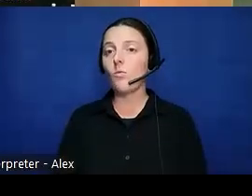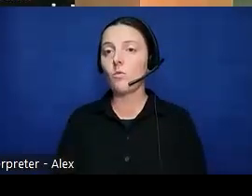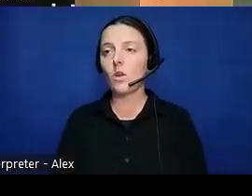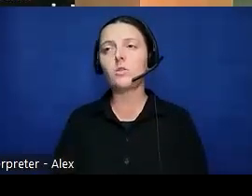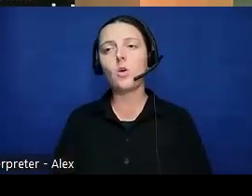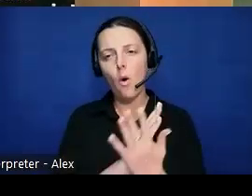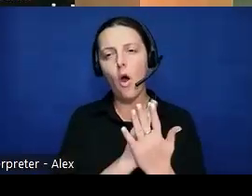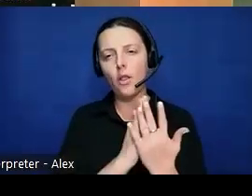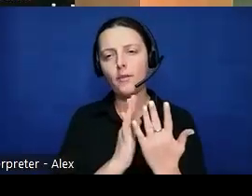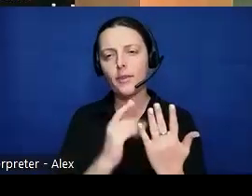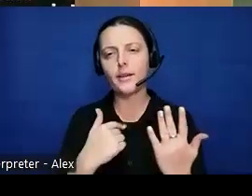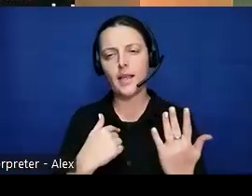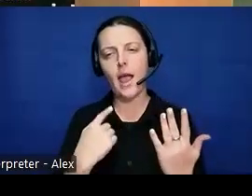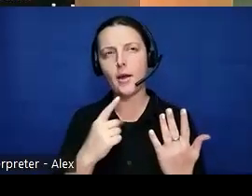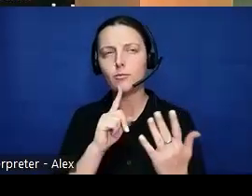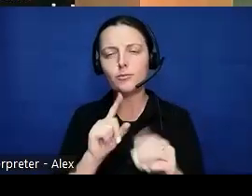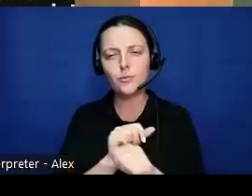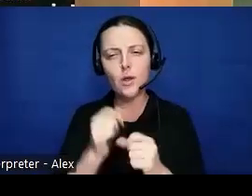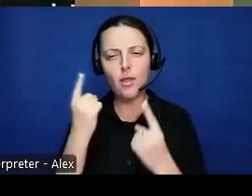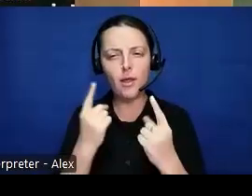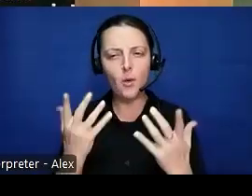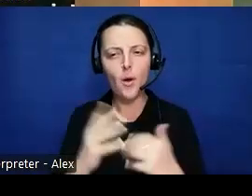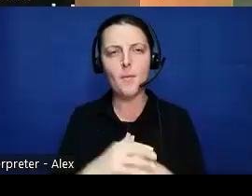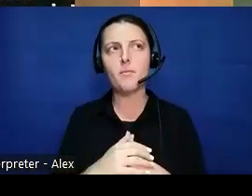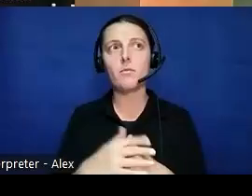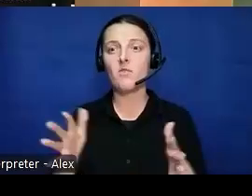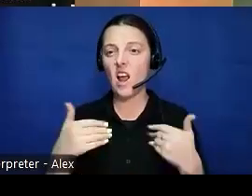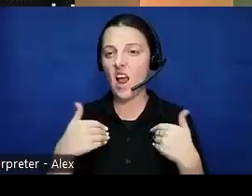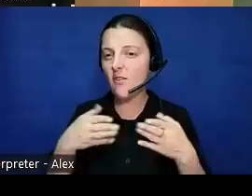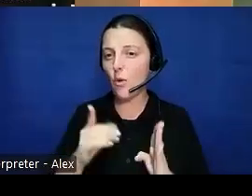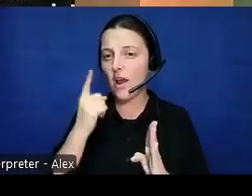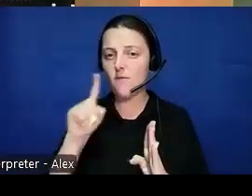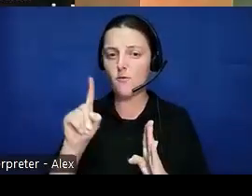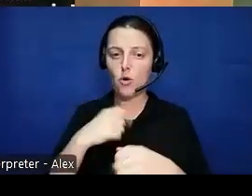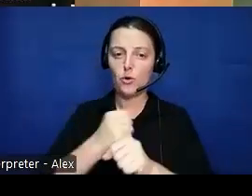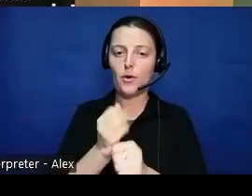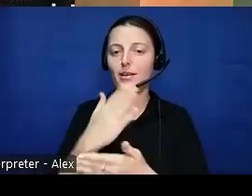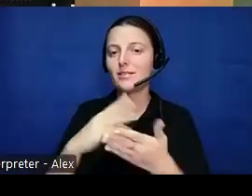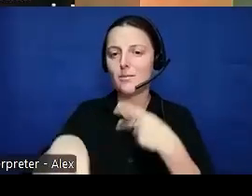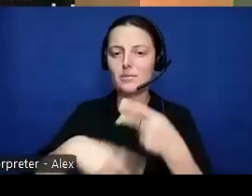was that is there a way that we can create some sort of nomogram or predictive model so that